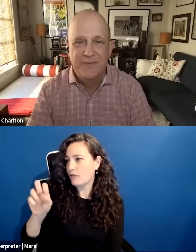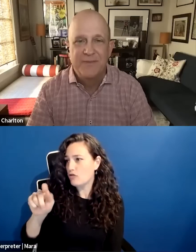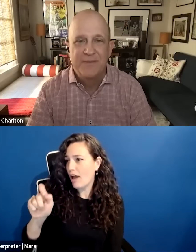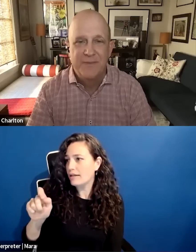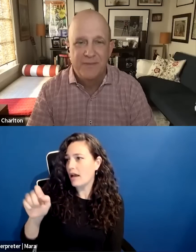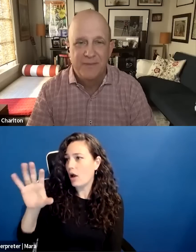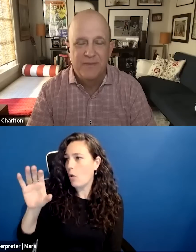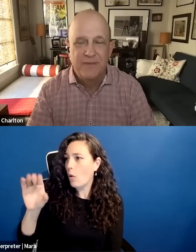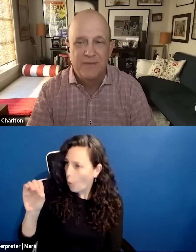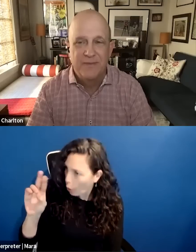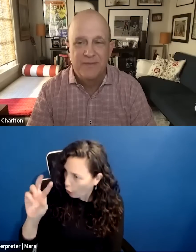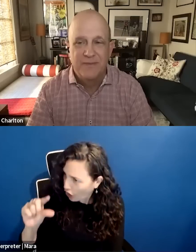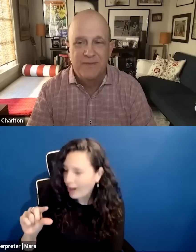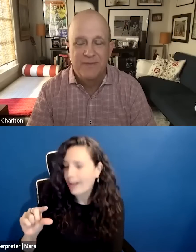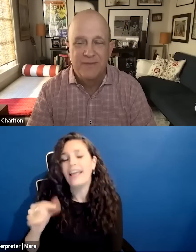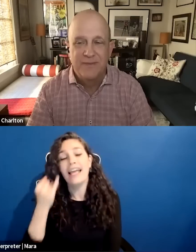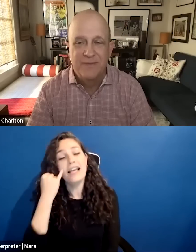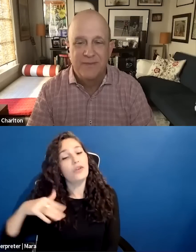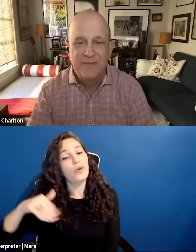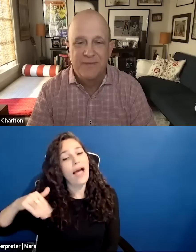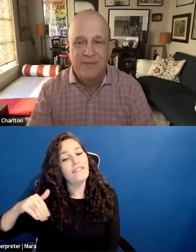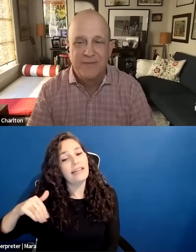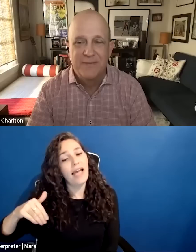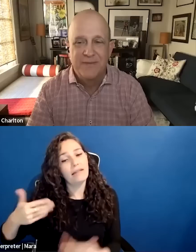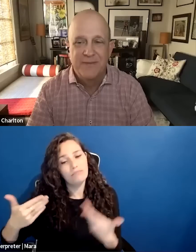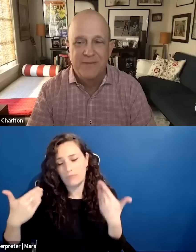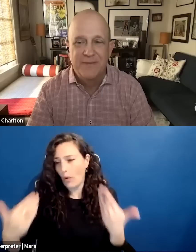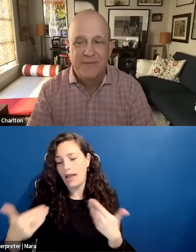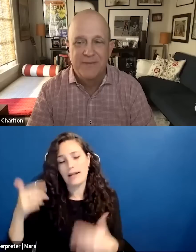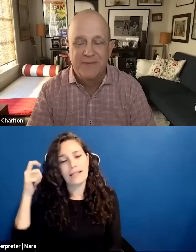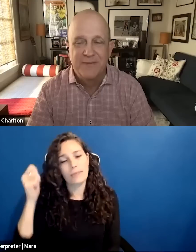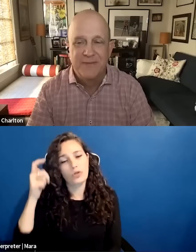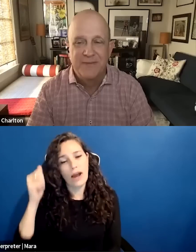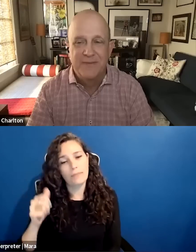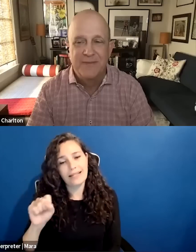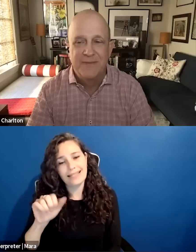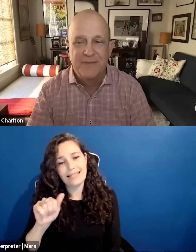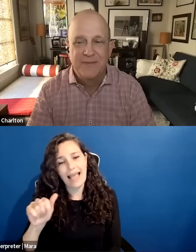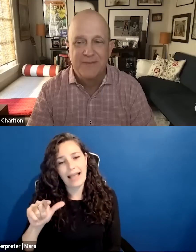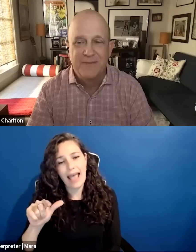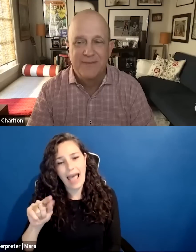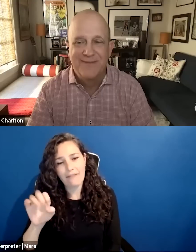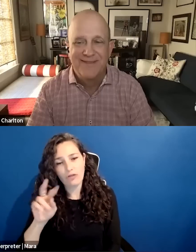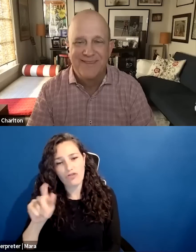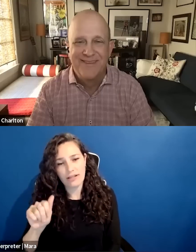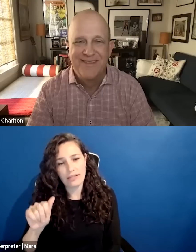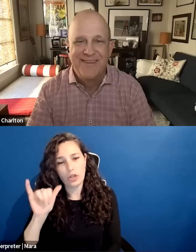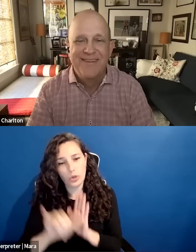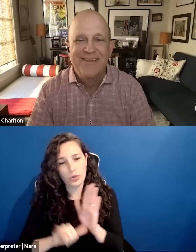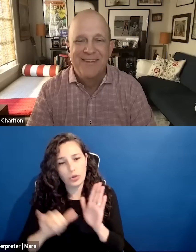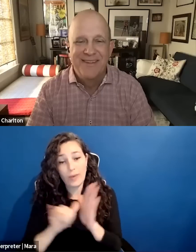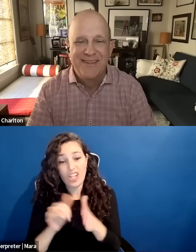And before you go, if you haven't already, subscribe to SAG-AFTRA's YouTube channel and go ahead and share this video and any others